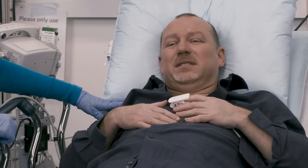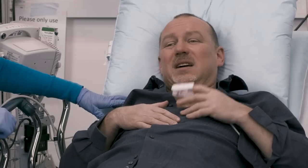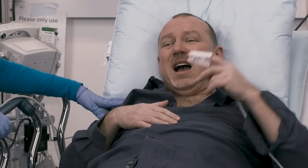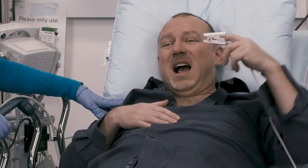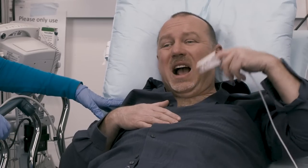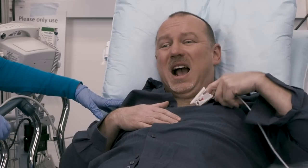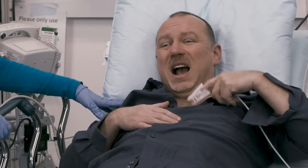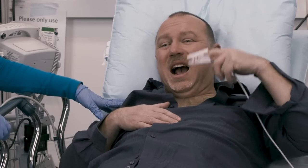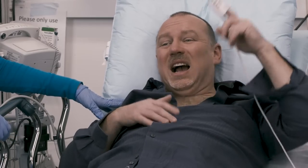[clears throat] Is this better?